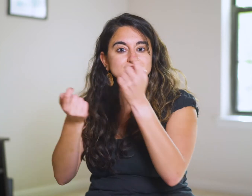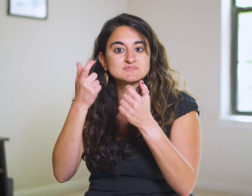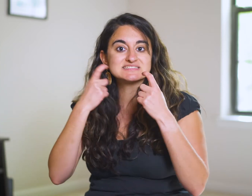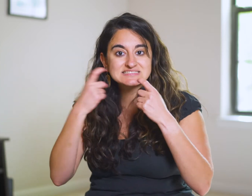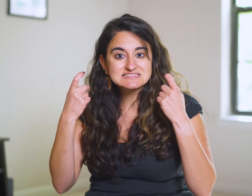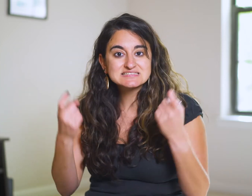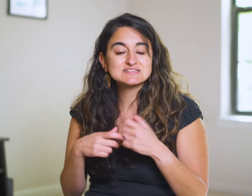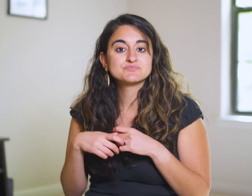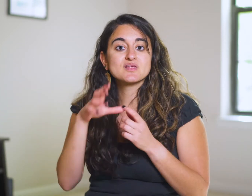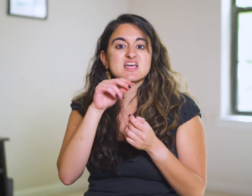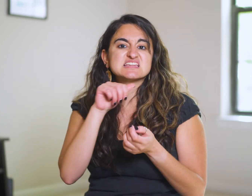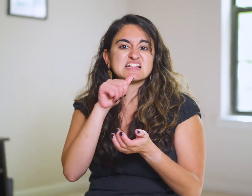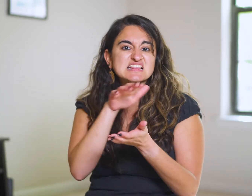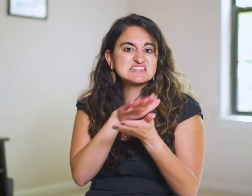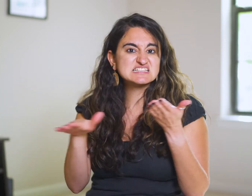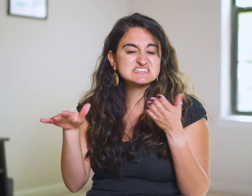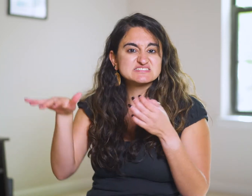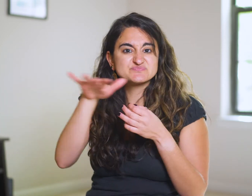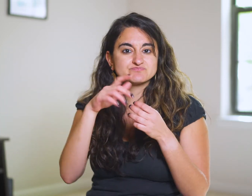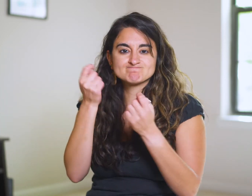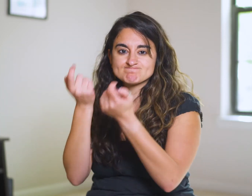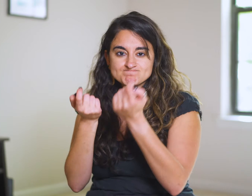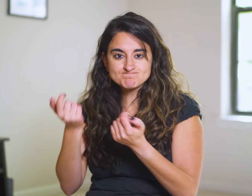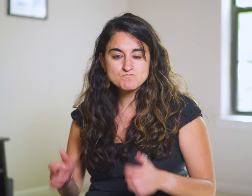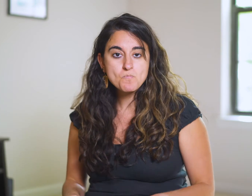from their sins and uncleanness.